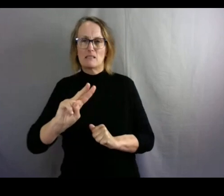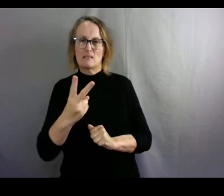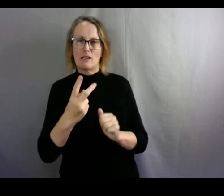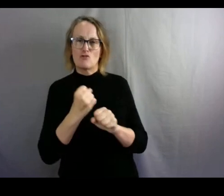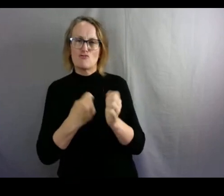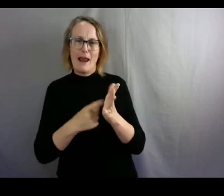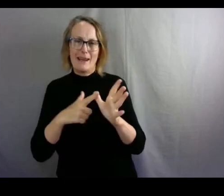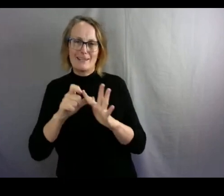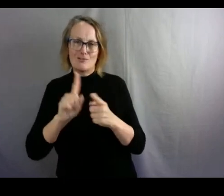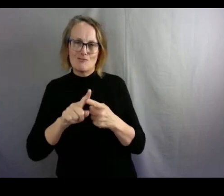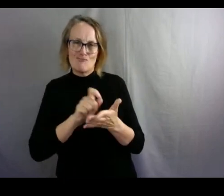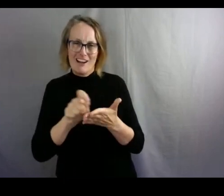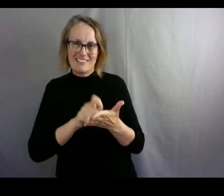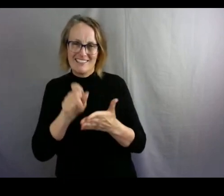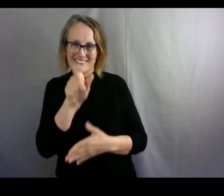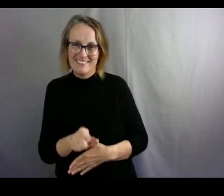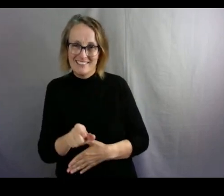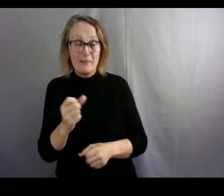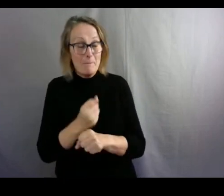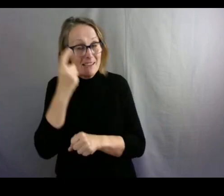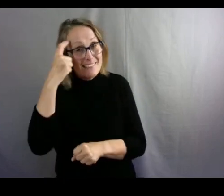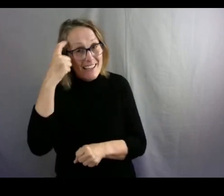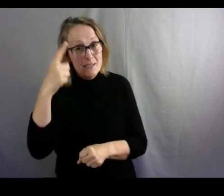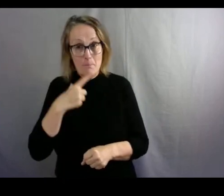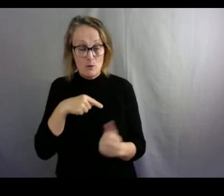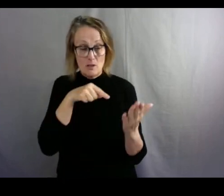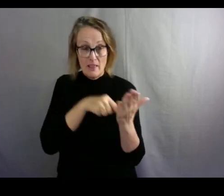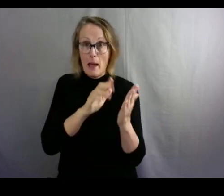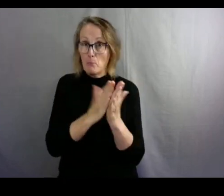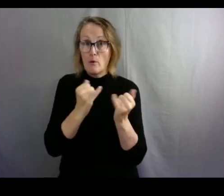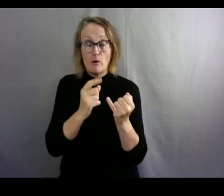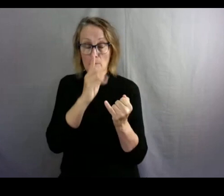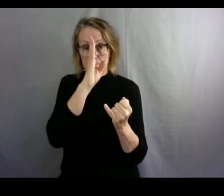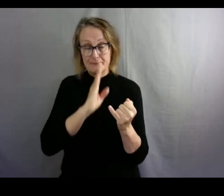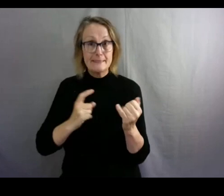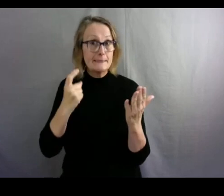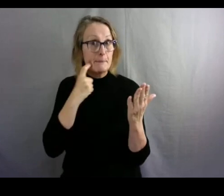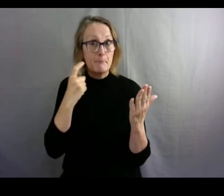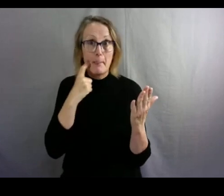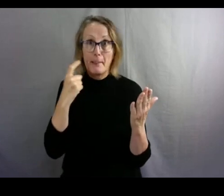And that makes complete sense, 'cause it's an incredibly simplistic book in the sense,